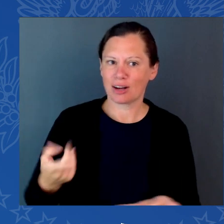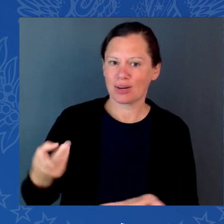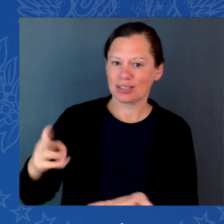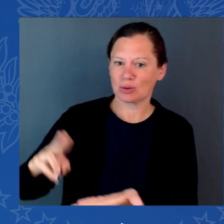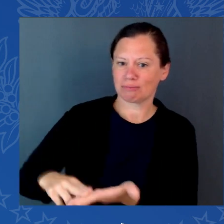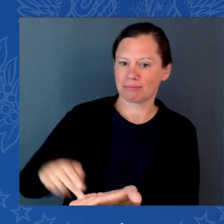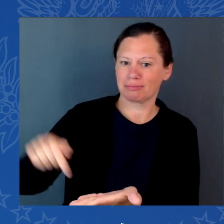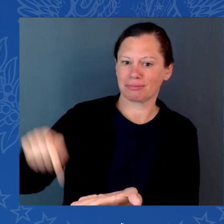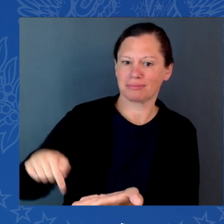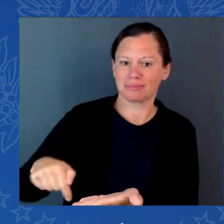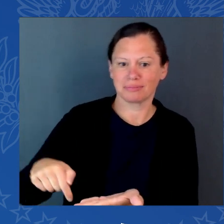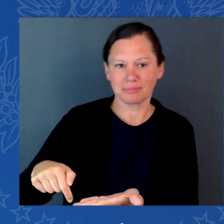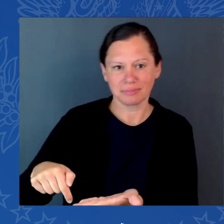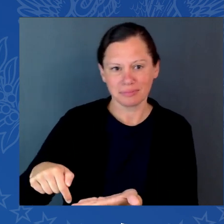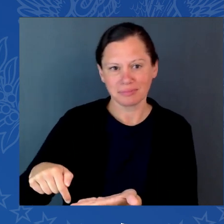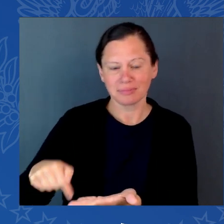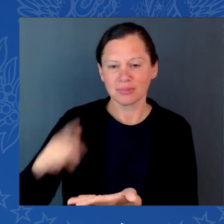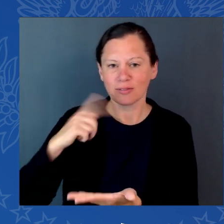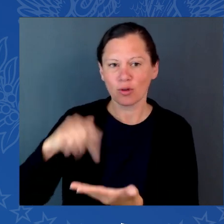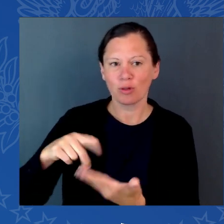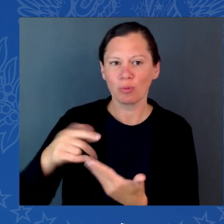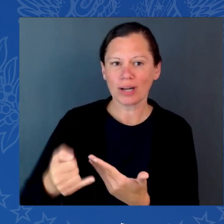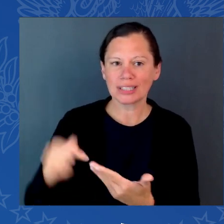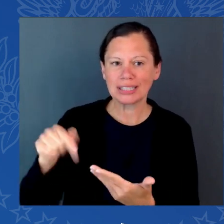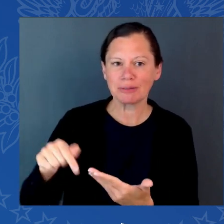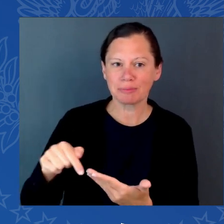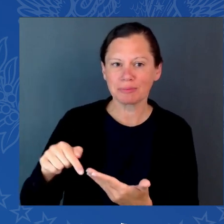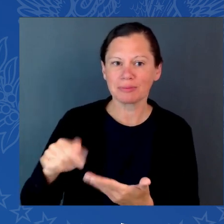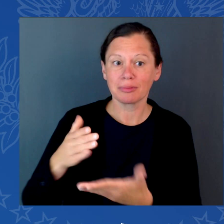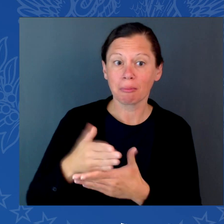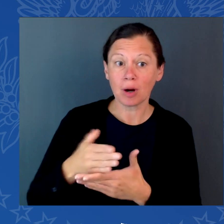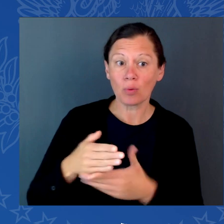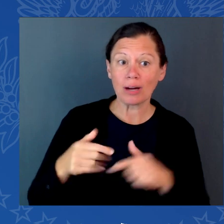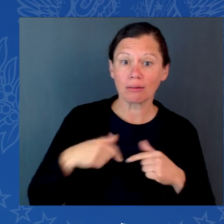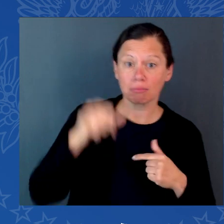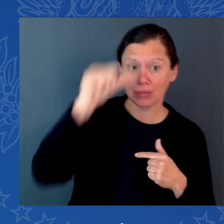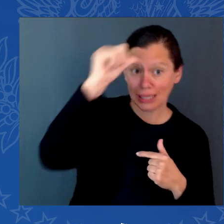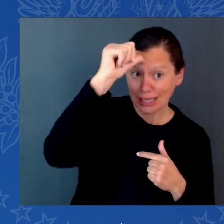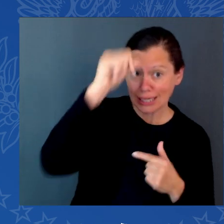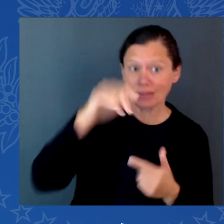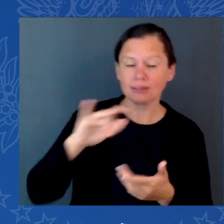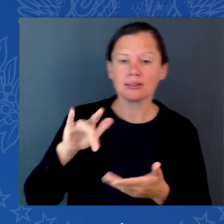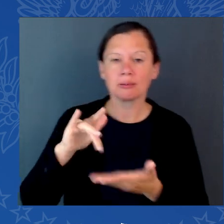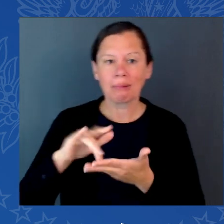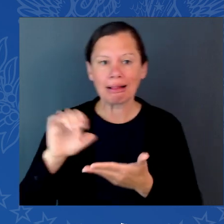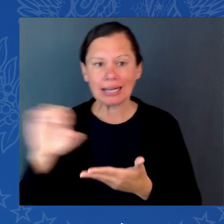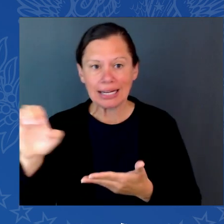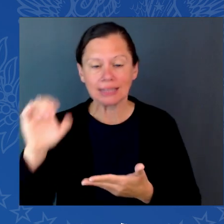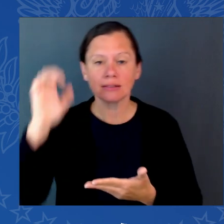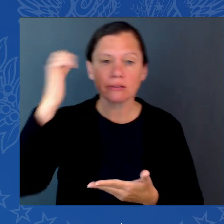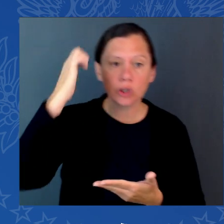culminating what we have worked on in the past few months to crystallize the fundamentals built on this memorandum,